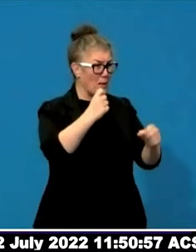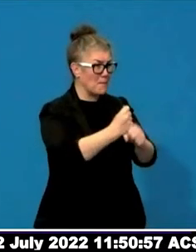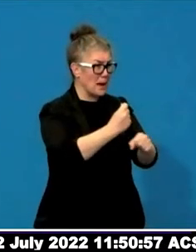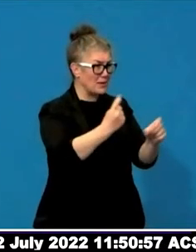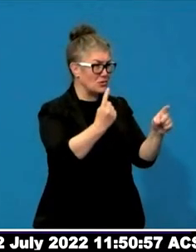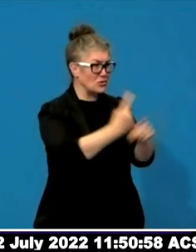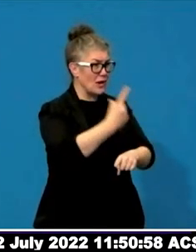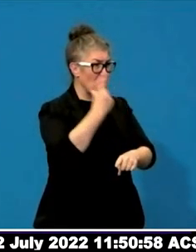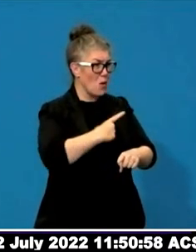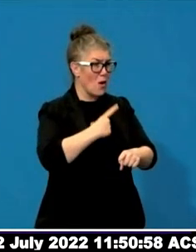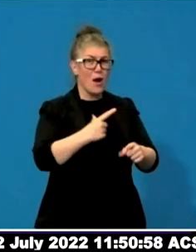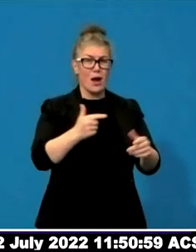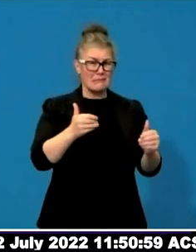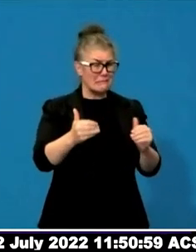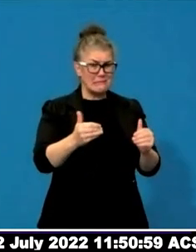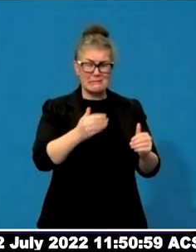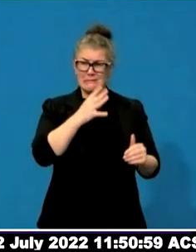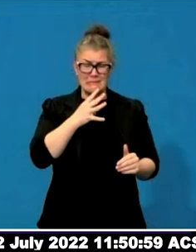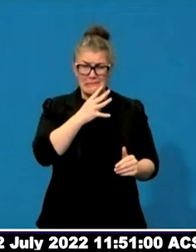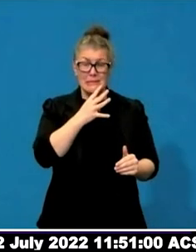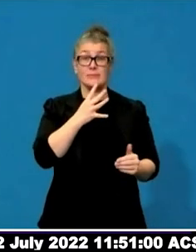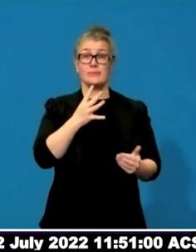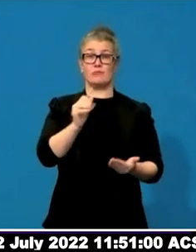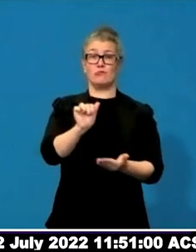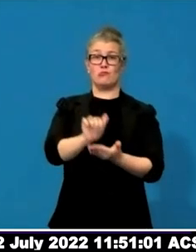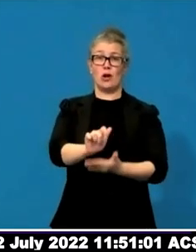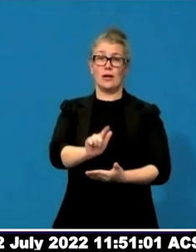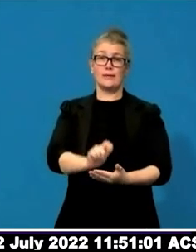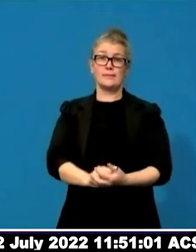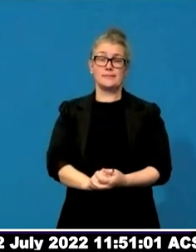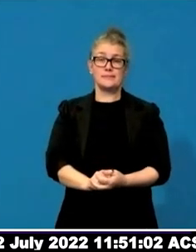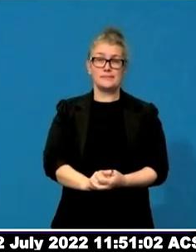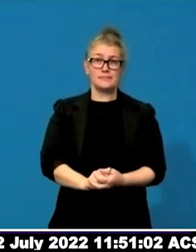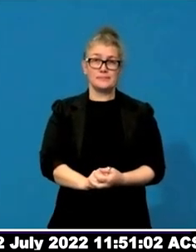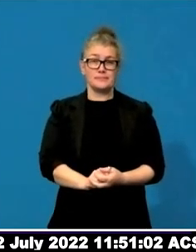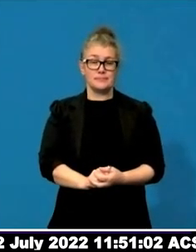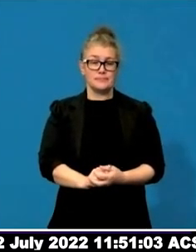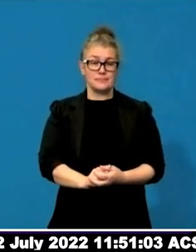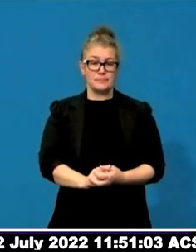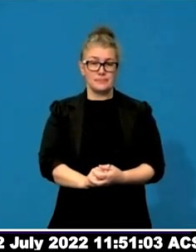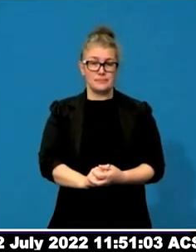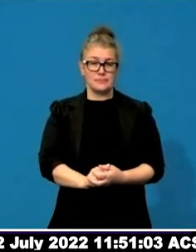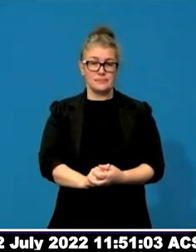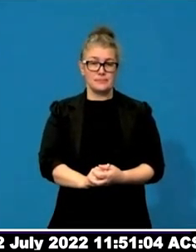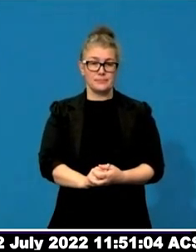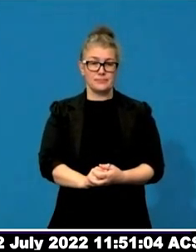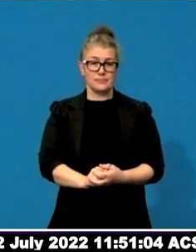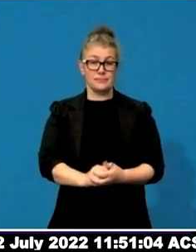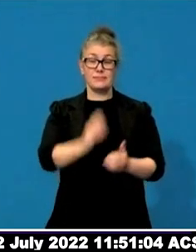We - we are not provided with any cogent argument